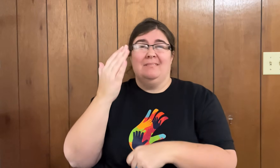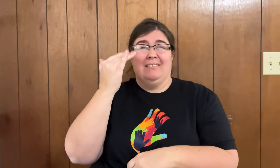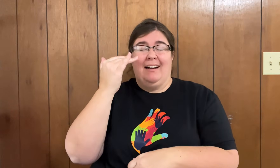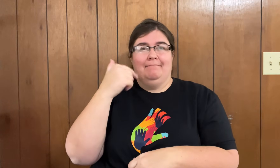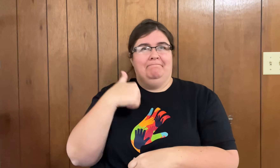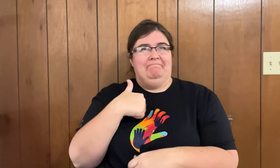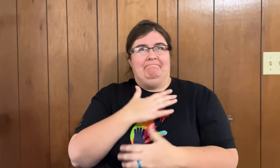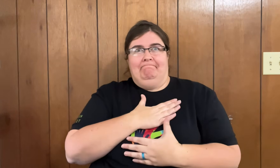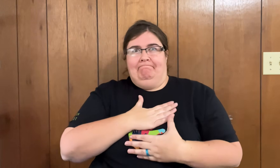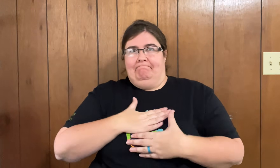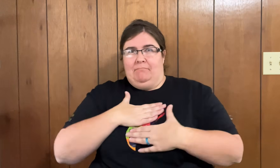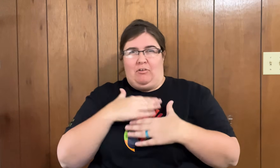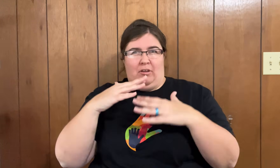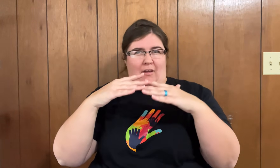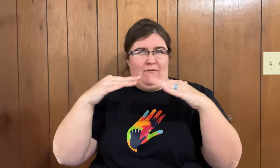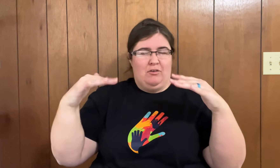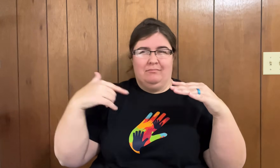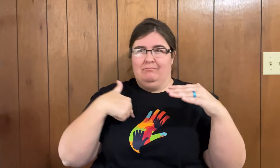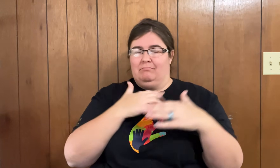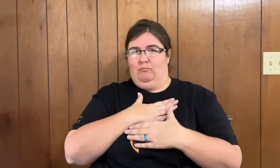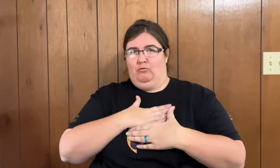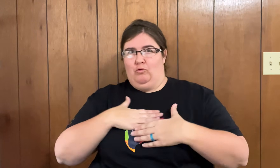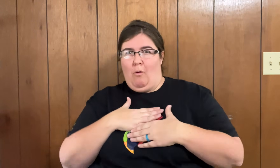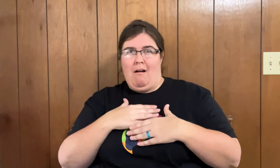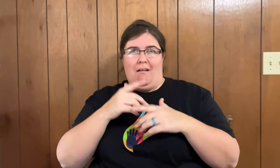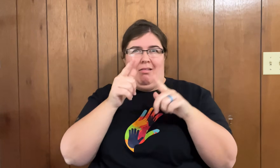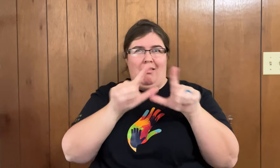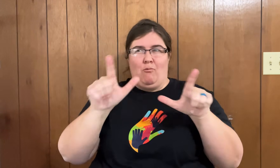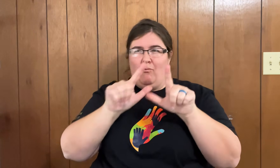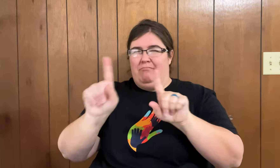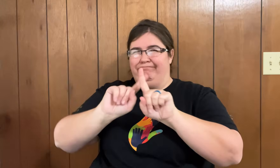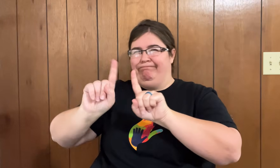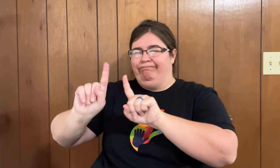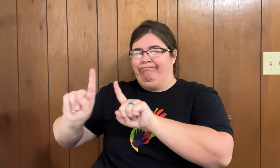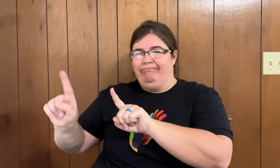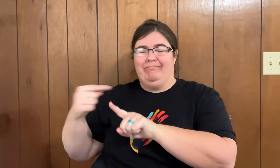but certainly for most. This is because I thoroughly enjoy language diversity and I